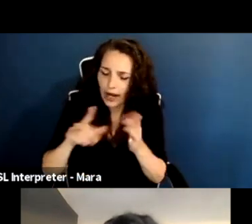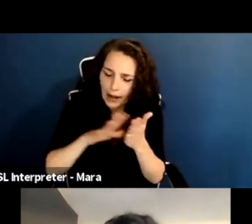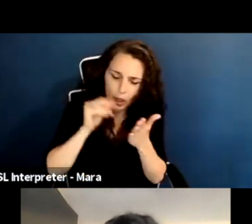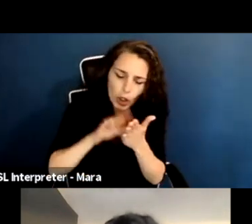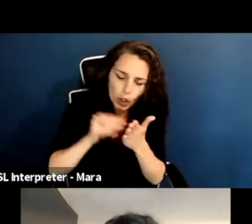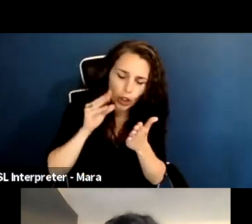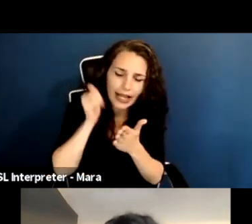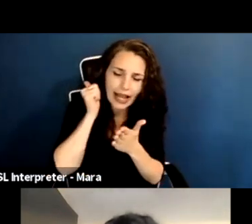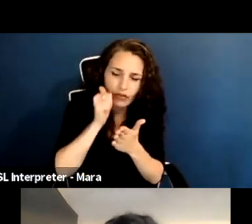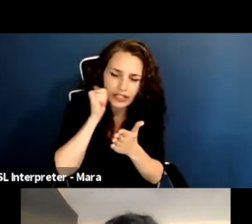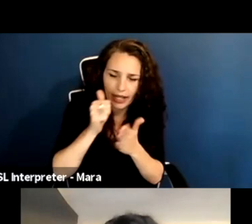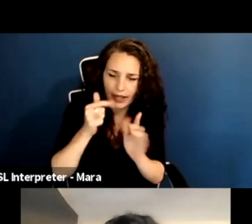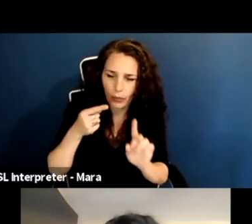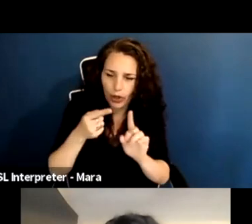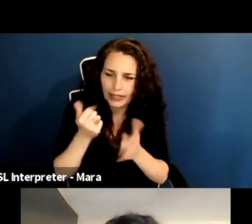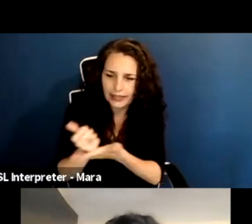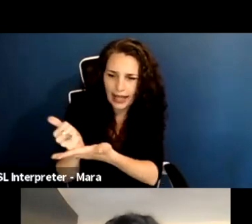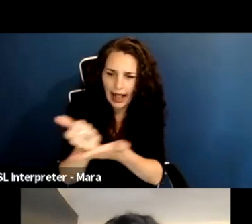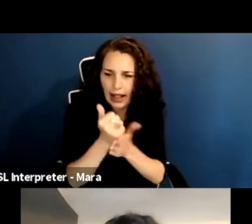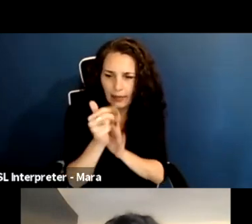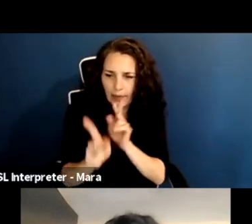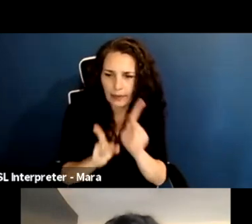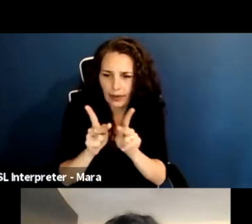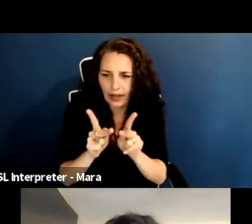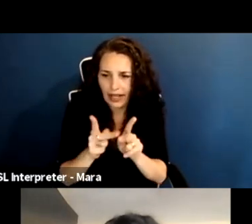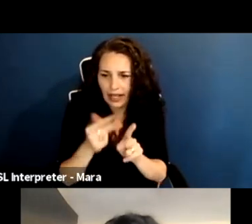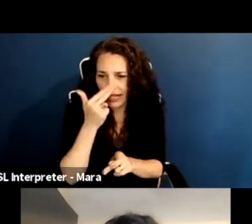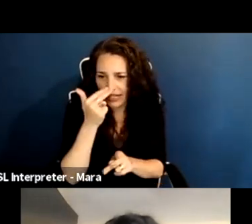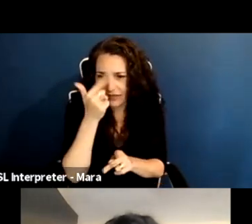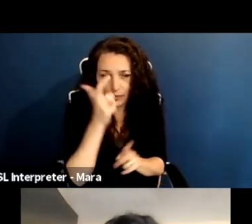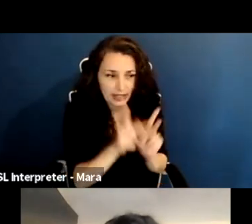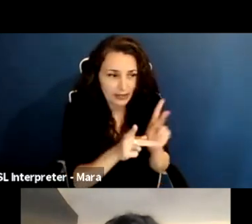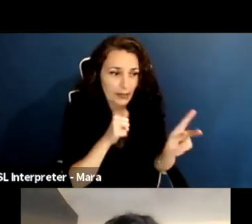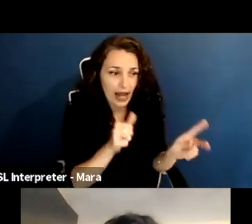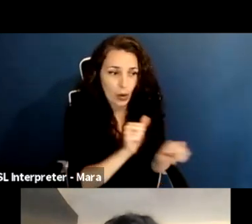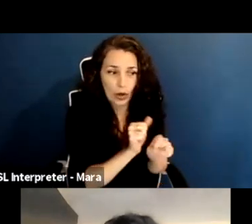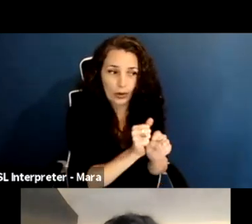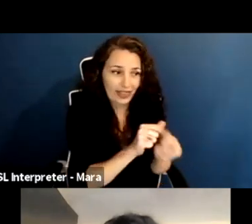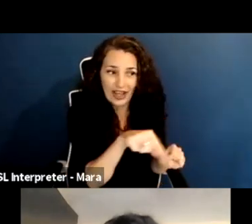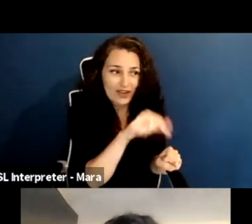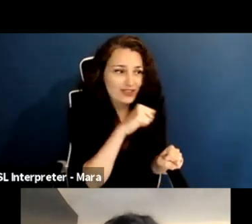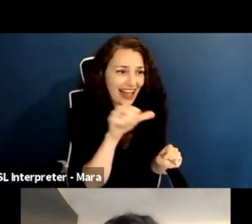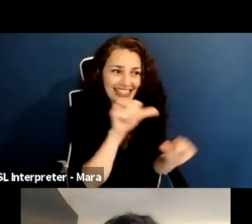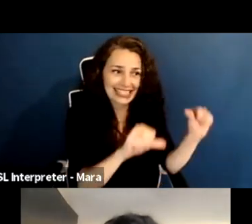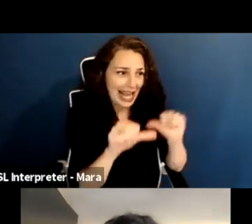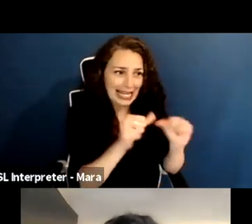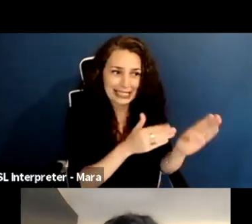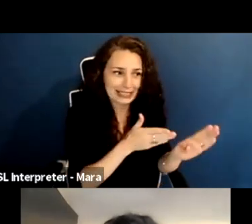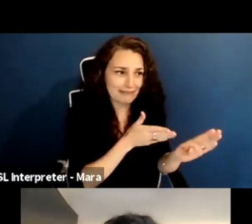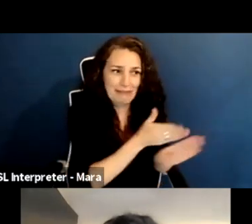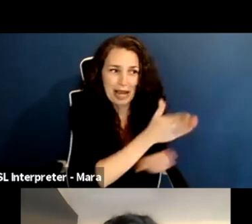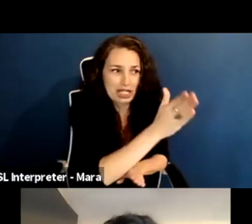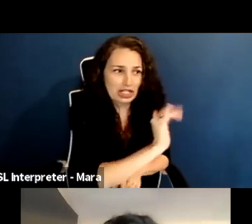So the people that I work with aren't science majors either, but yeah, we're just doing it to really just solve a problem